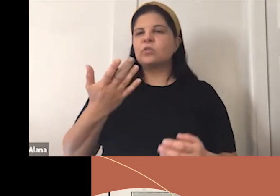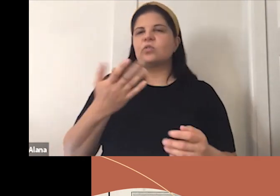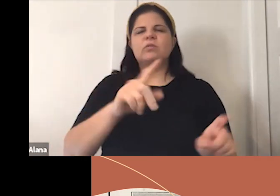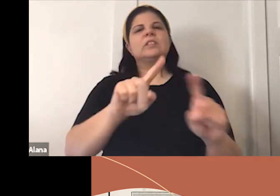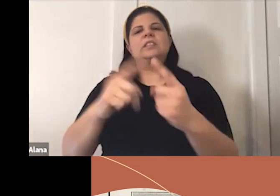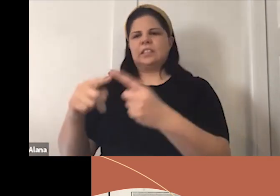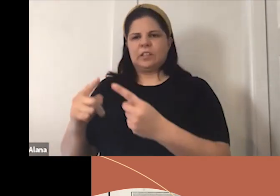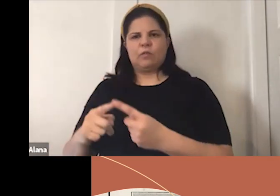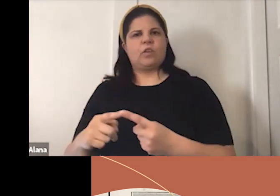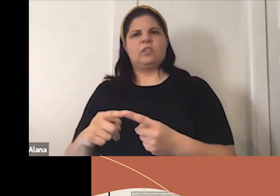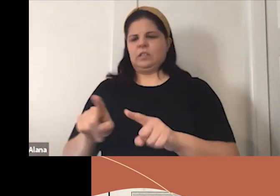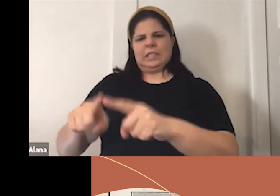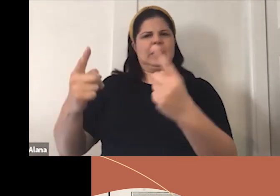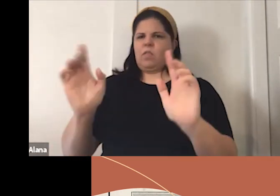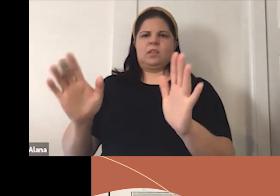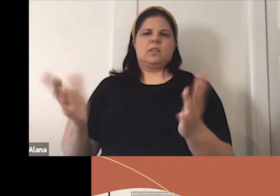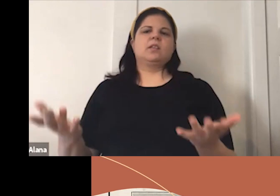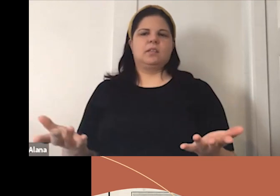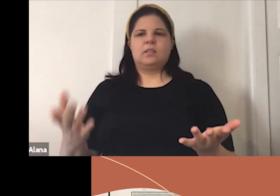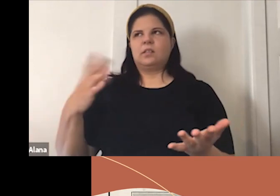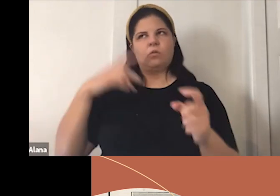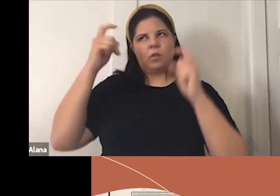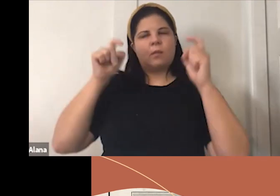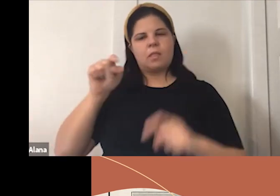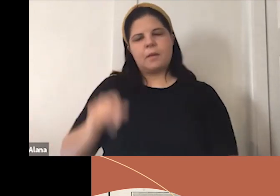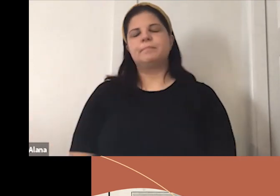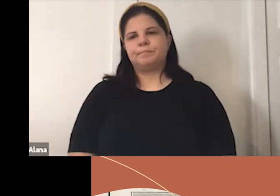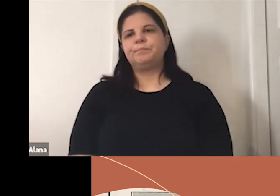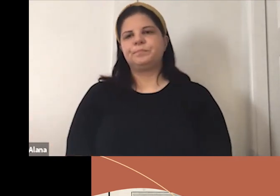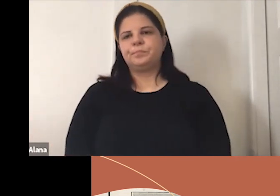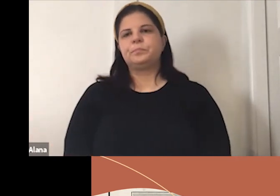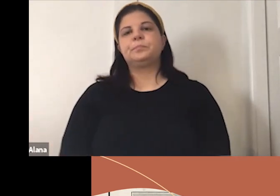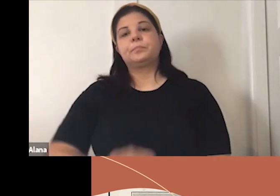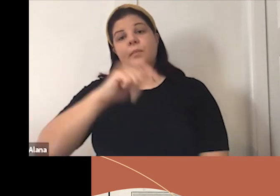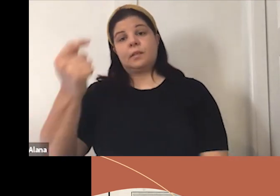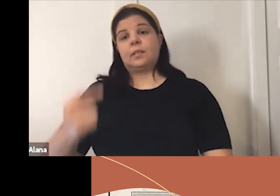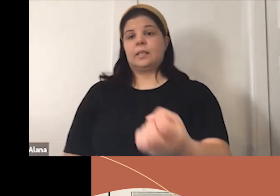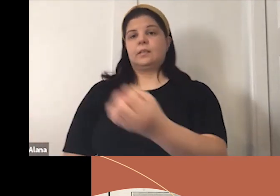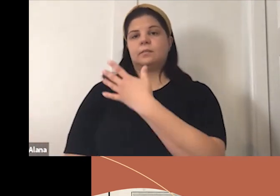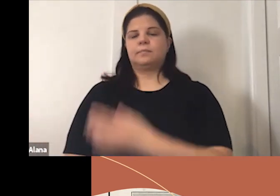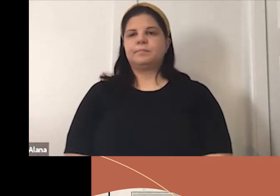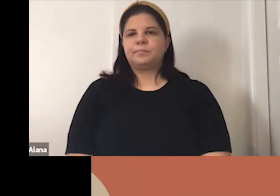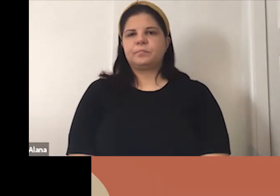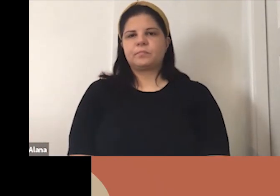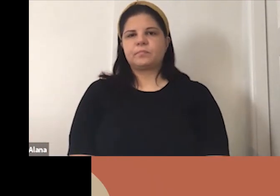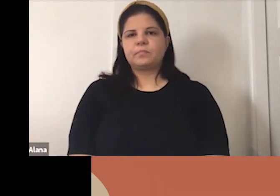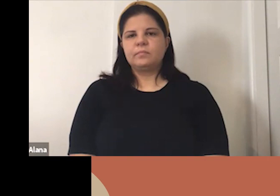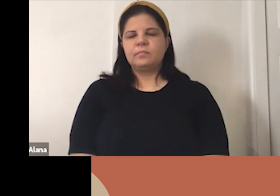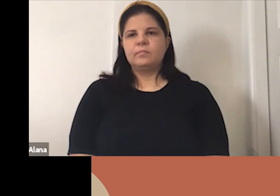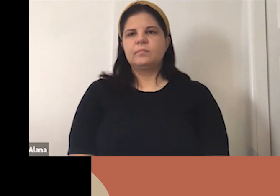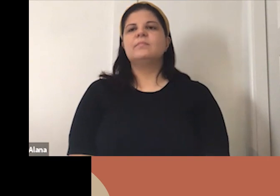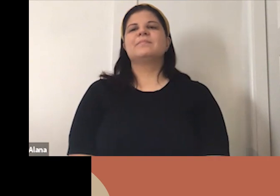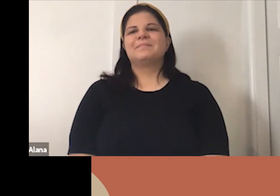So, the next slide, ha!